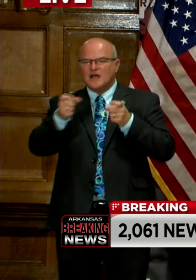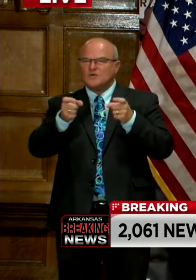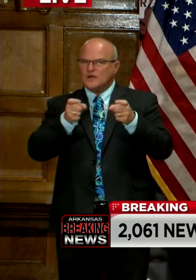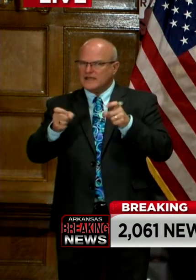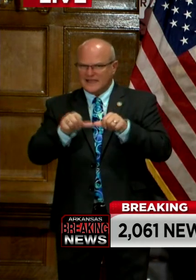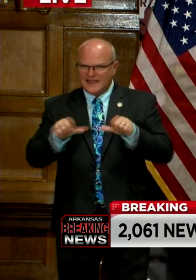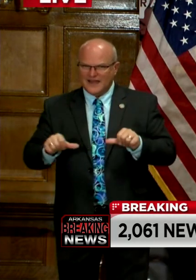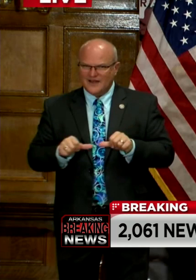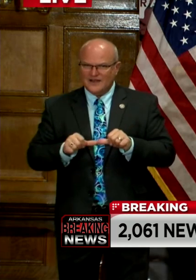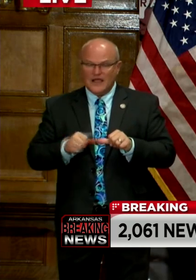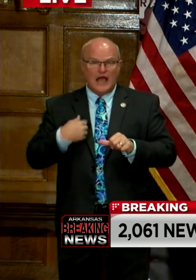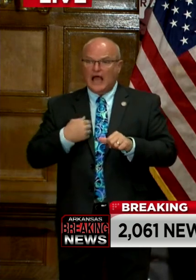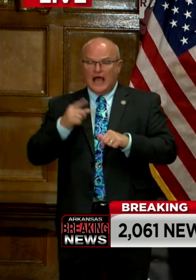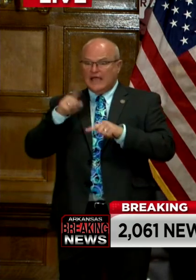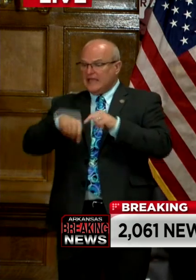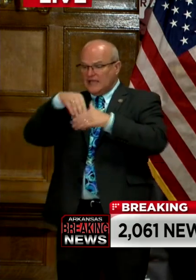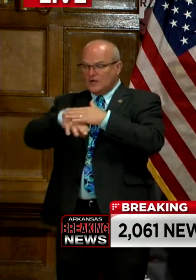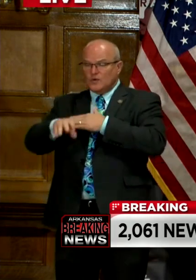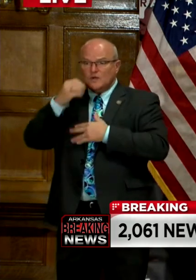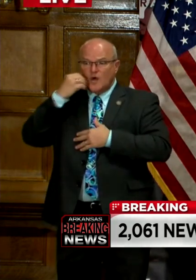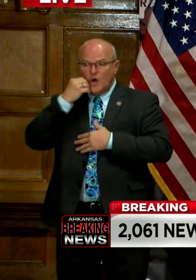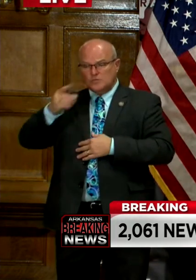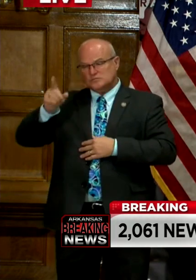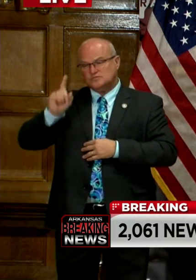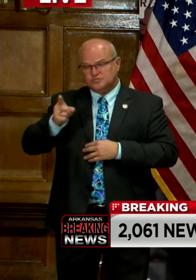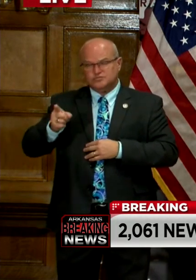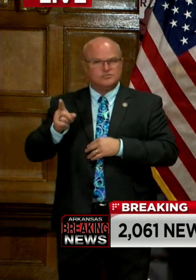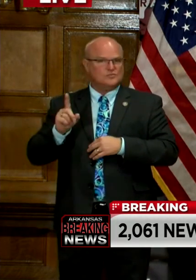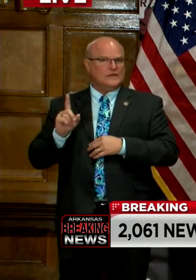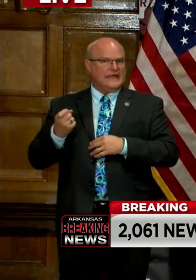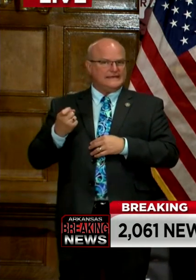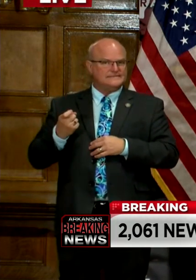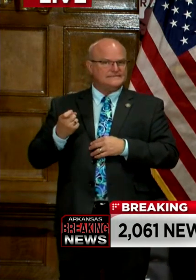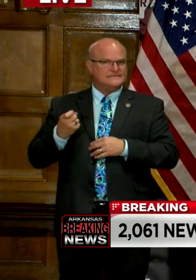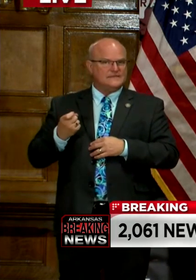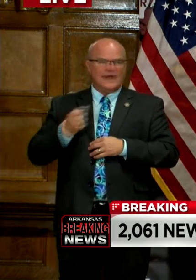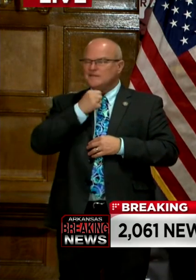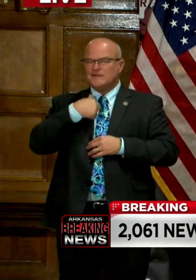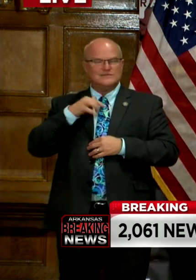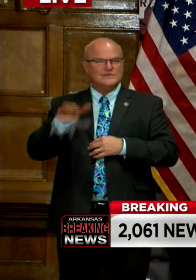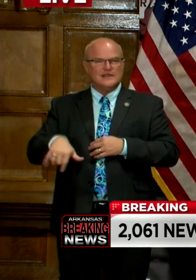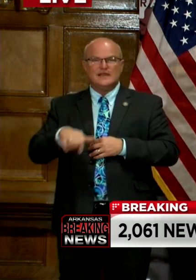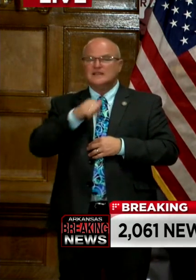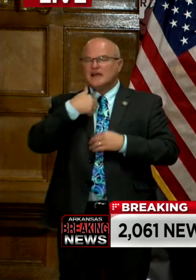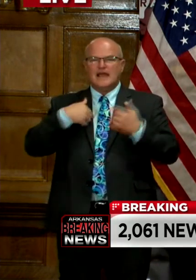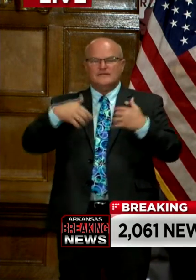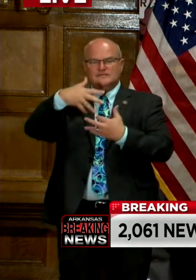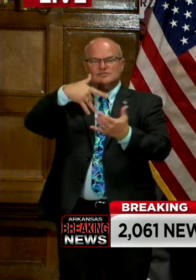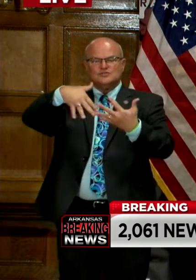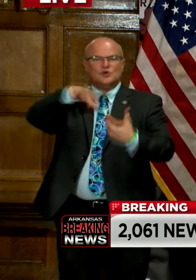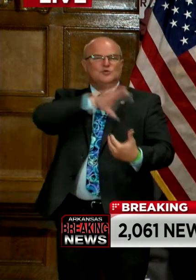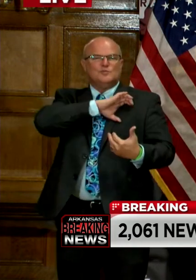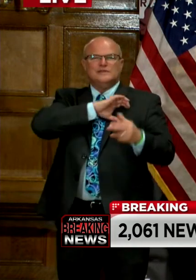AS LARRY AND OTHERS MENTION IT'S THE SOCIAL GATHERINGS THAT'S BEEN A CHALLENGE.